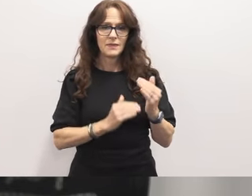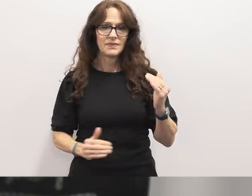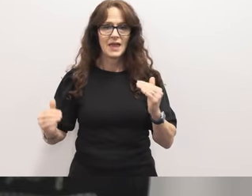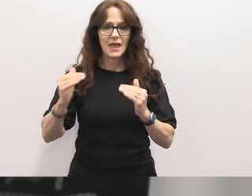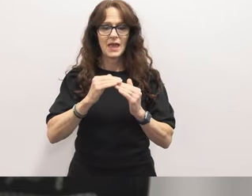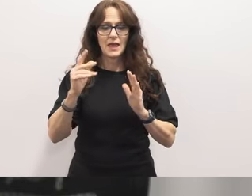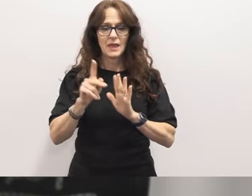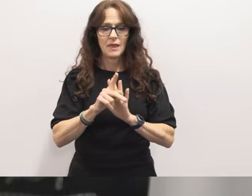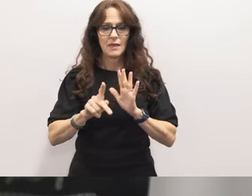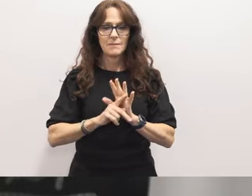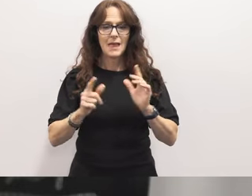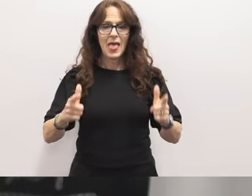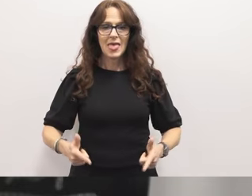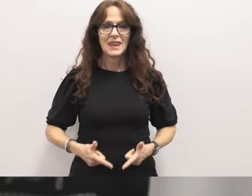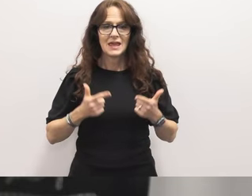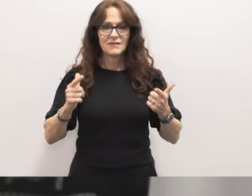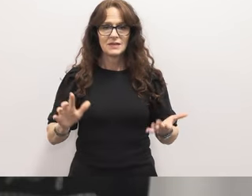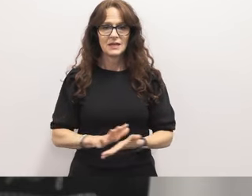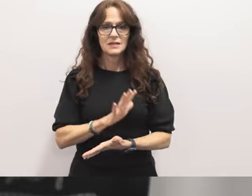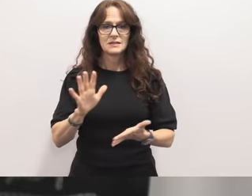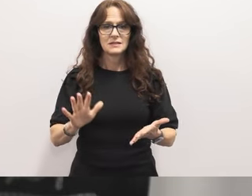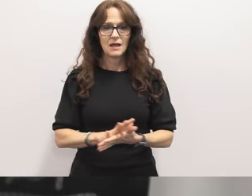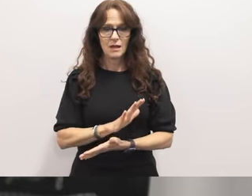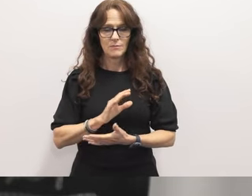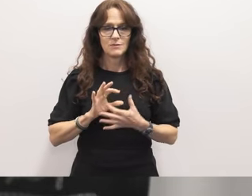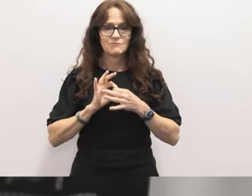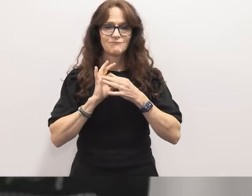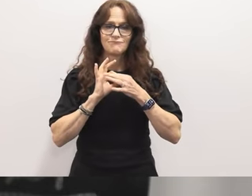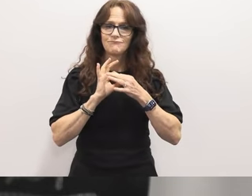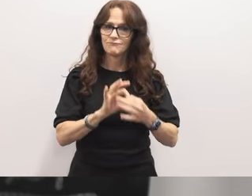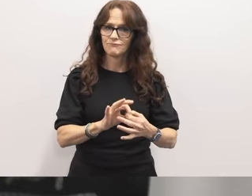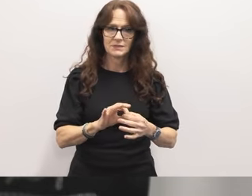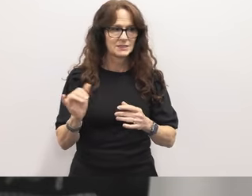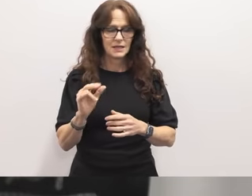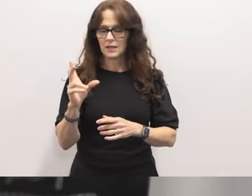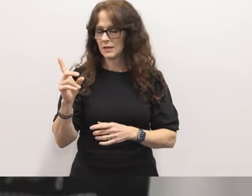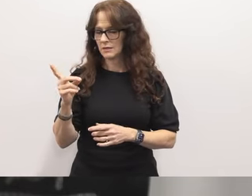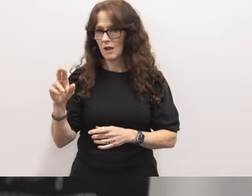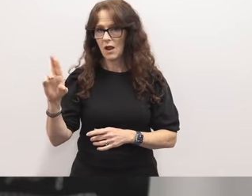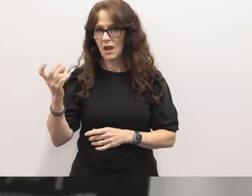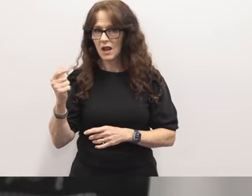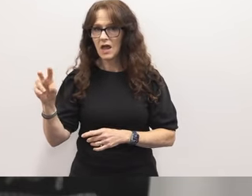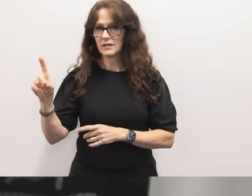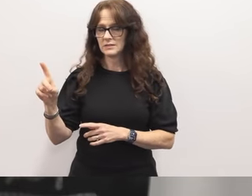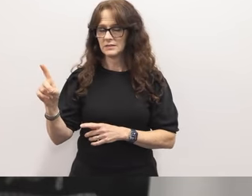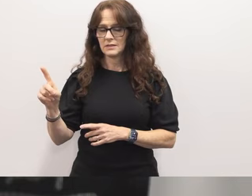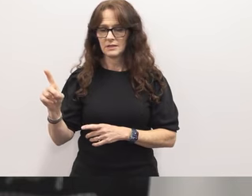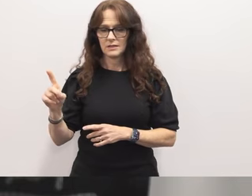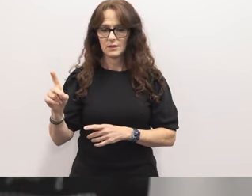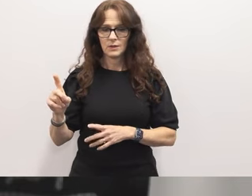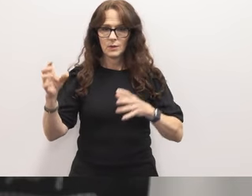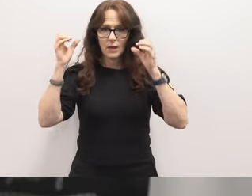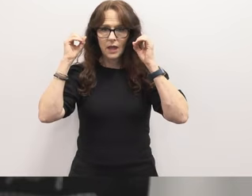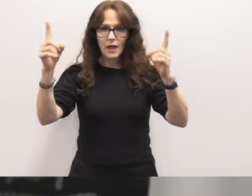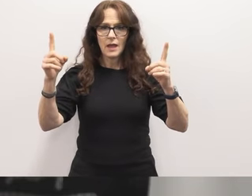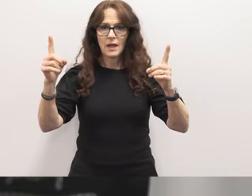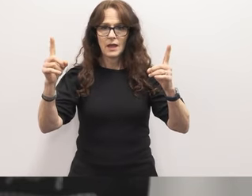a living document going hand in hand, just like Dr. Lund said, with educational with excellence.